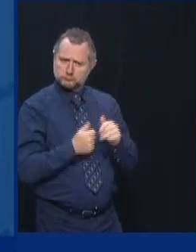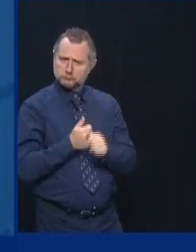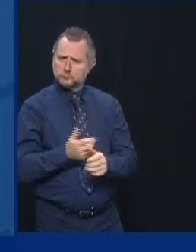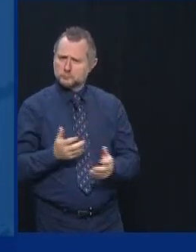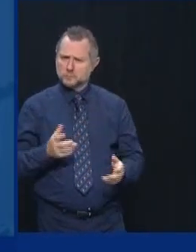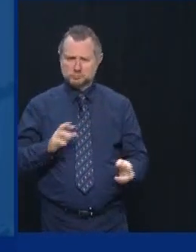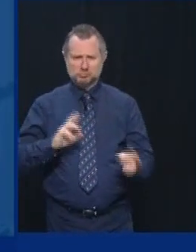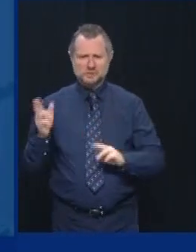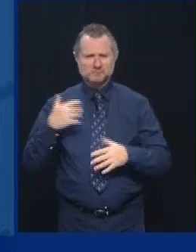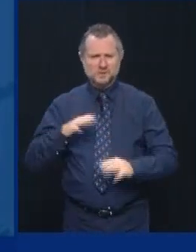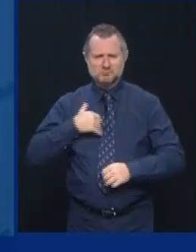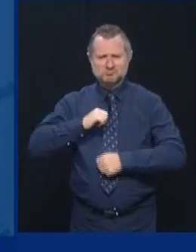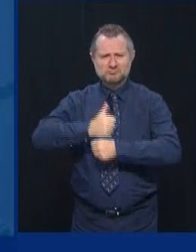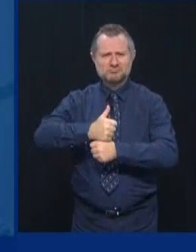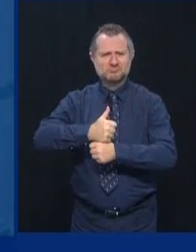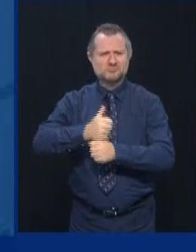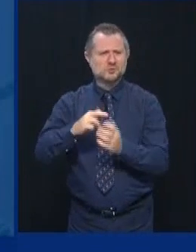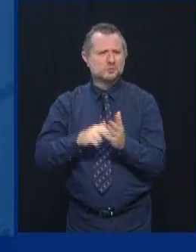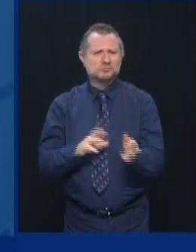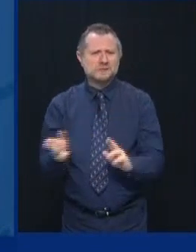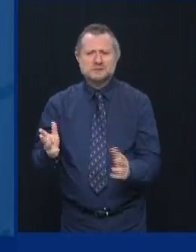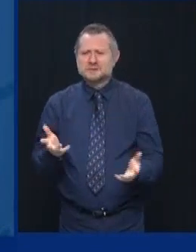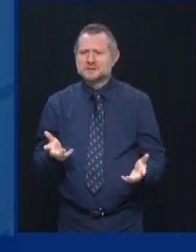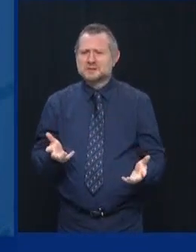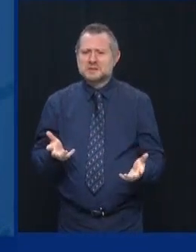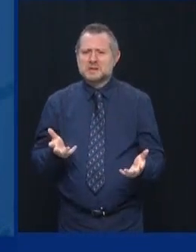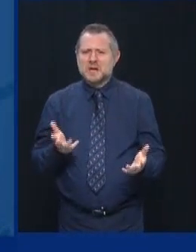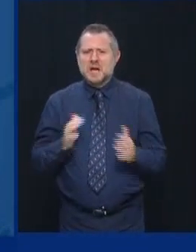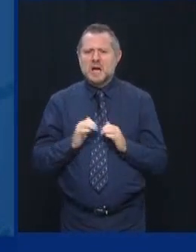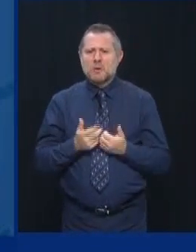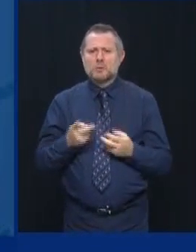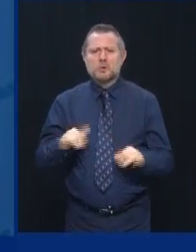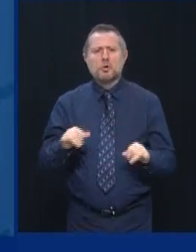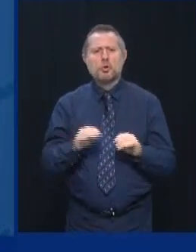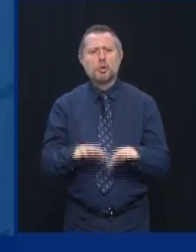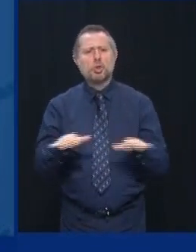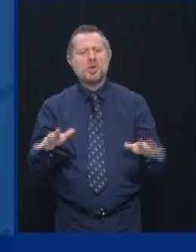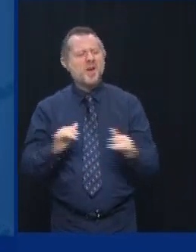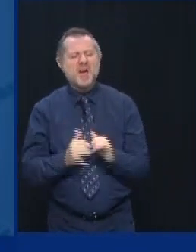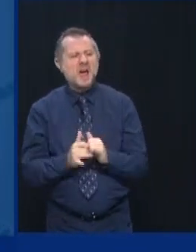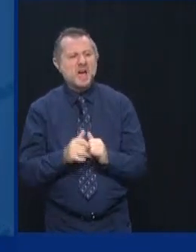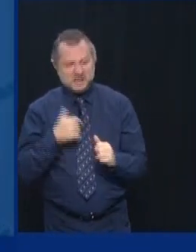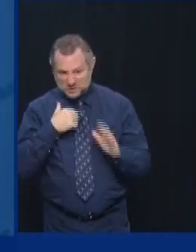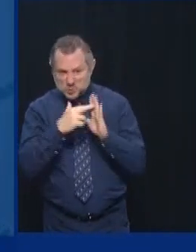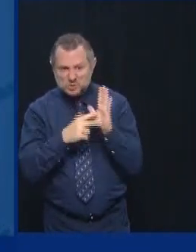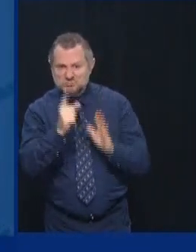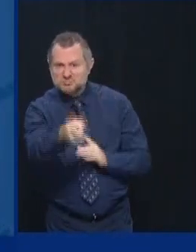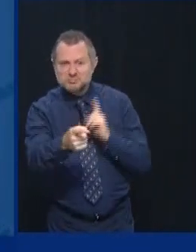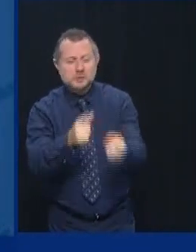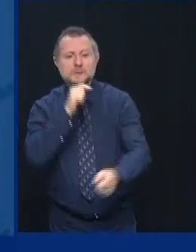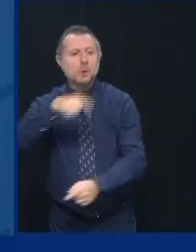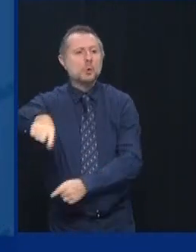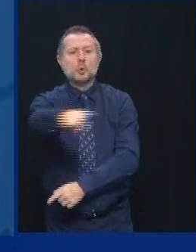ALL OF THEM. WE HAVE RULES FOR THESE AREAS. WE HAVE RULES FOR THESE AREAS IN